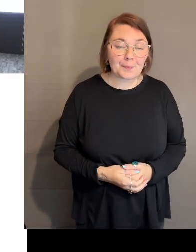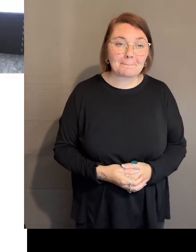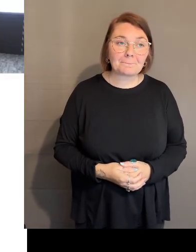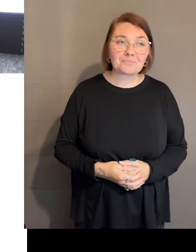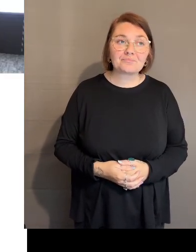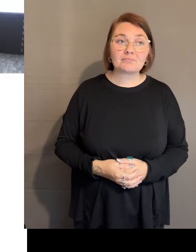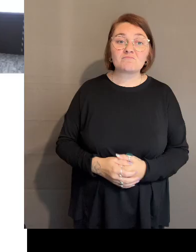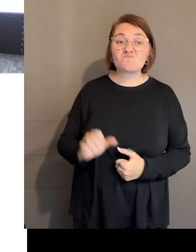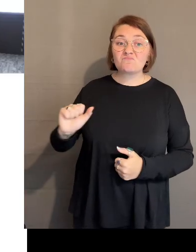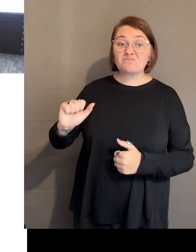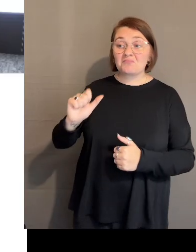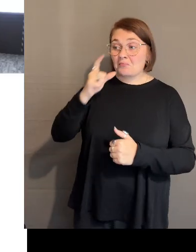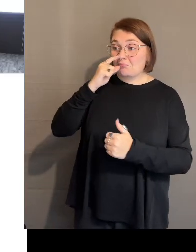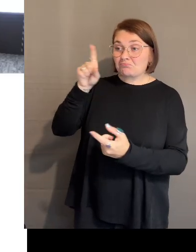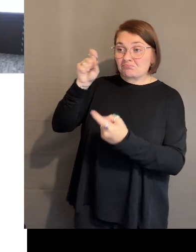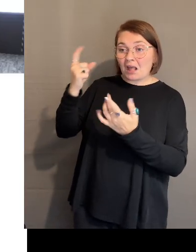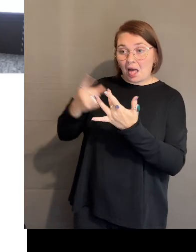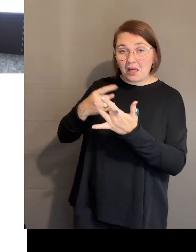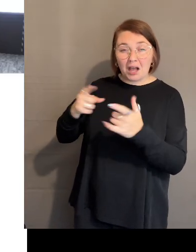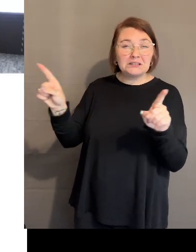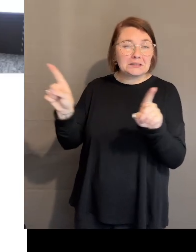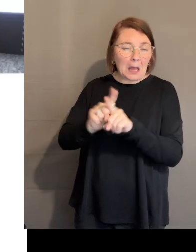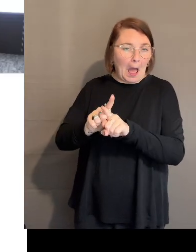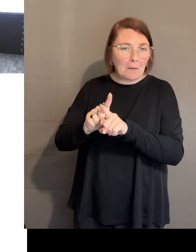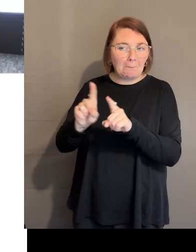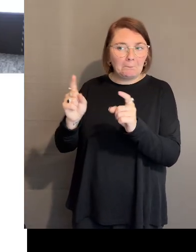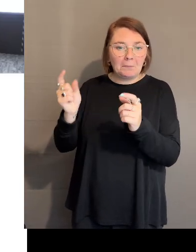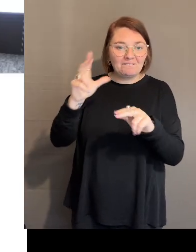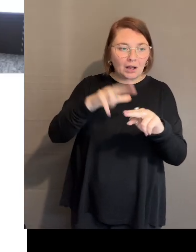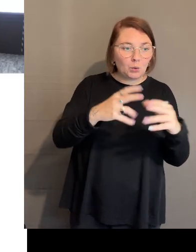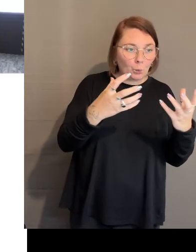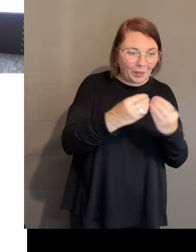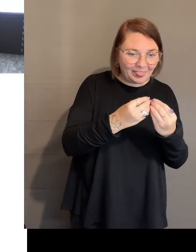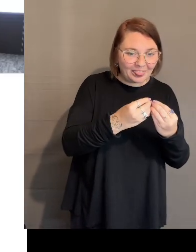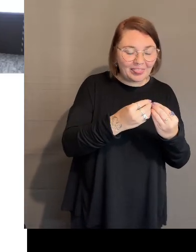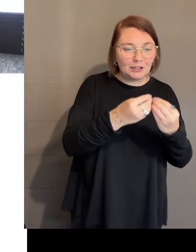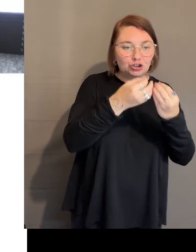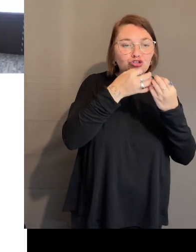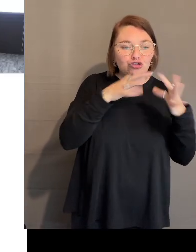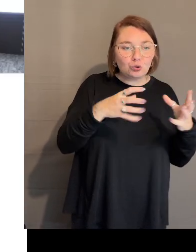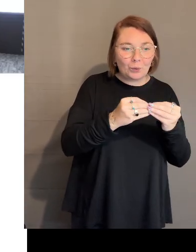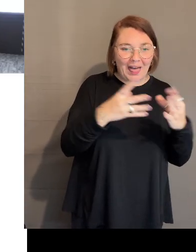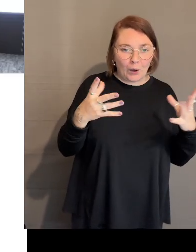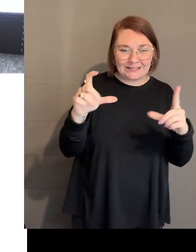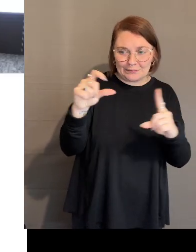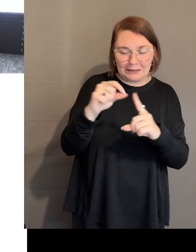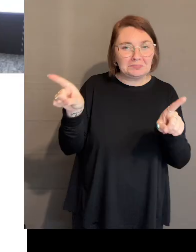So there, we partner basically to the same extent as fathers of children without sleep.